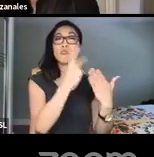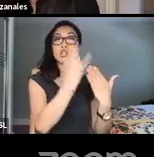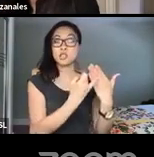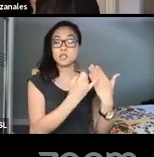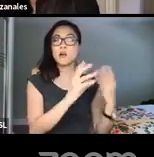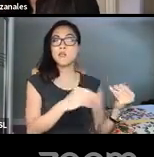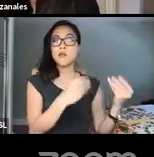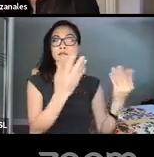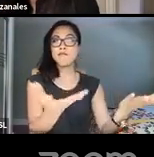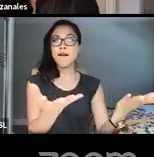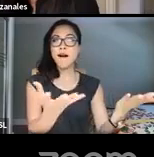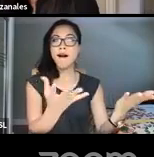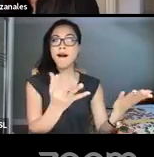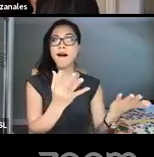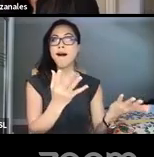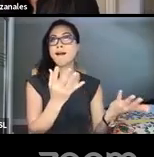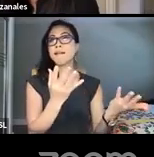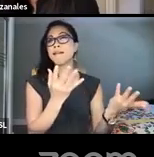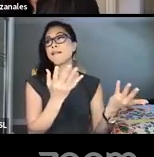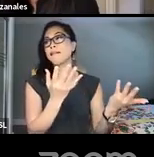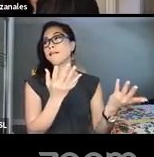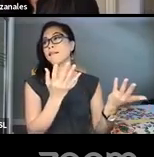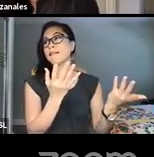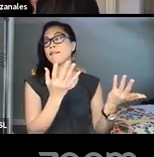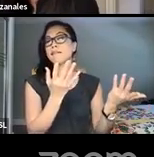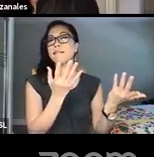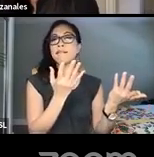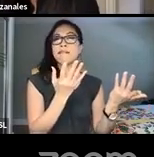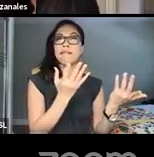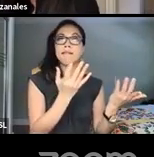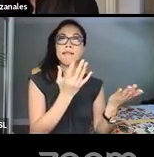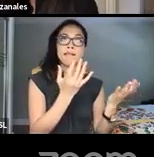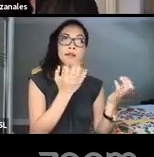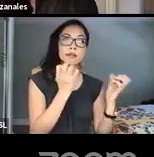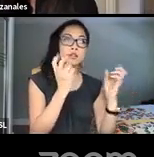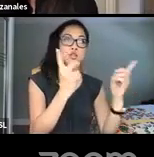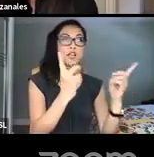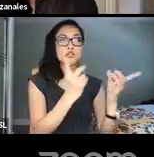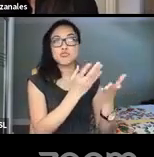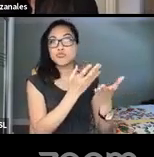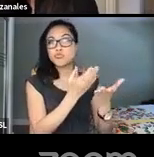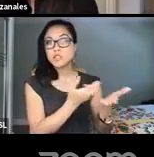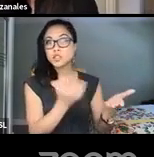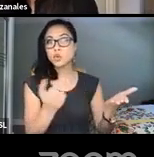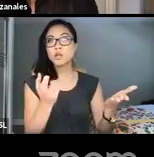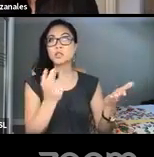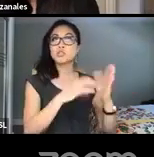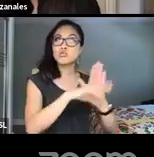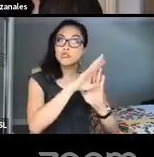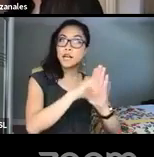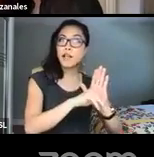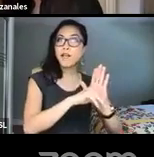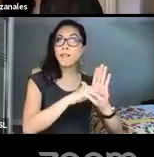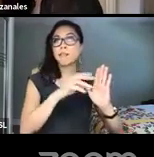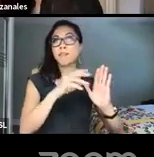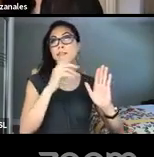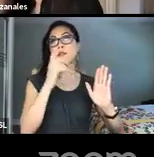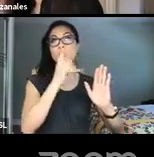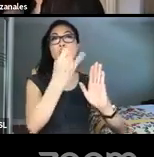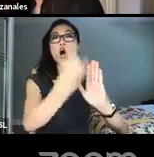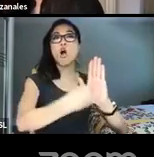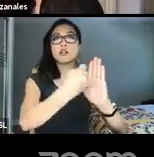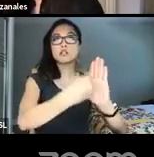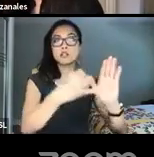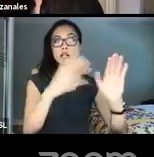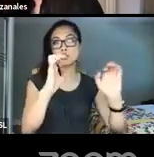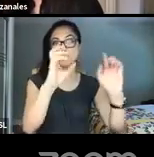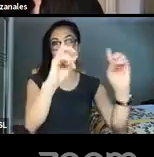So as you know, New York City school system is the largest in the country. We have 1,800